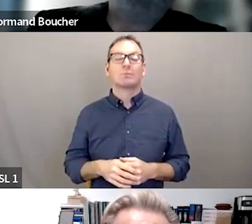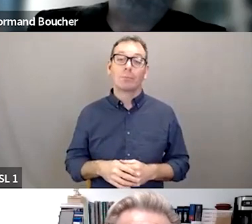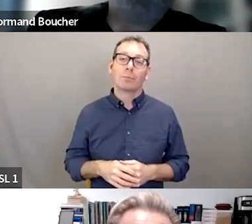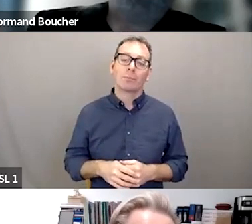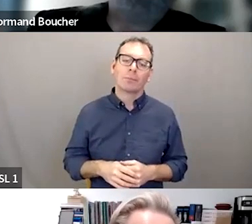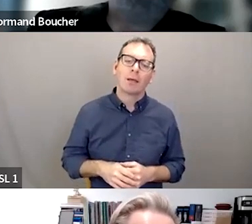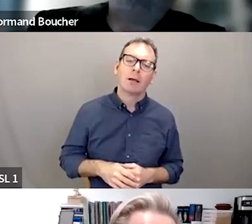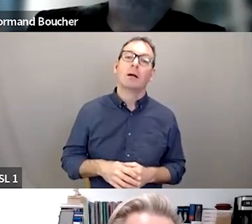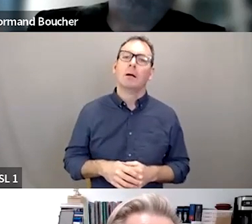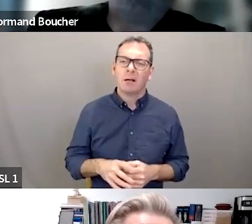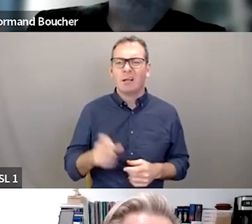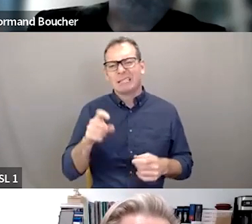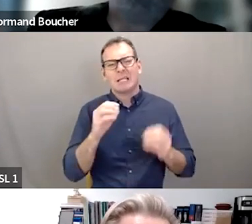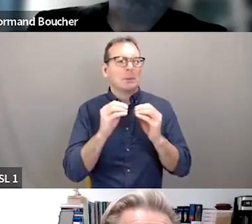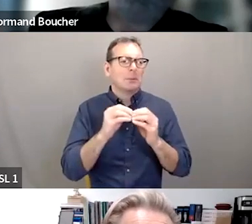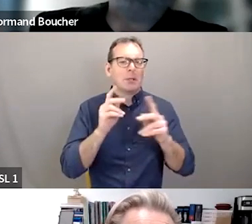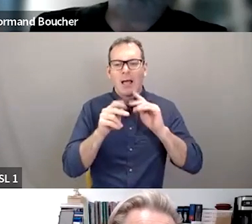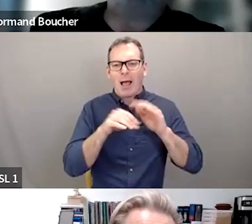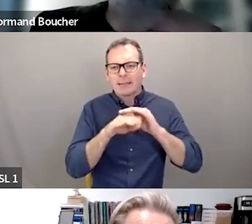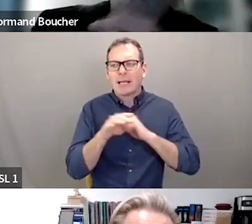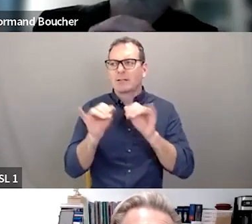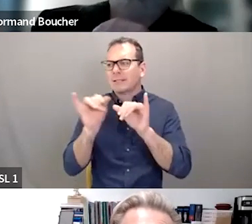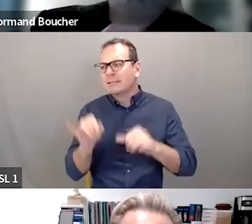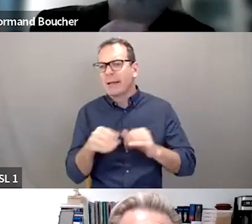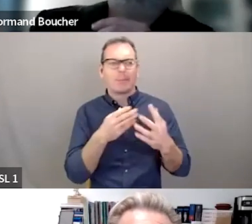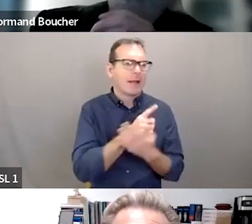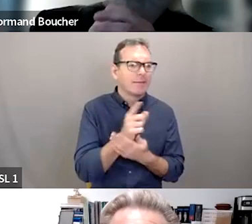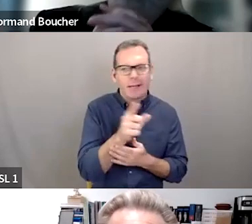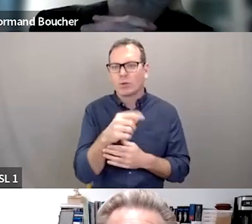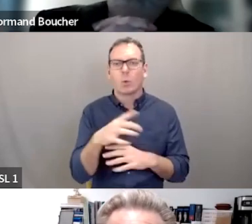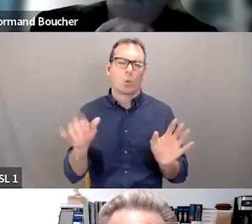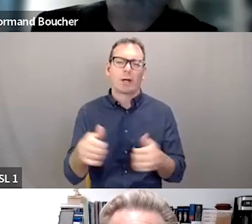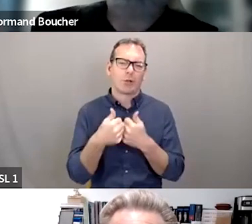support people need navigation is a huge challenge that's been pointed out by all of the panelists so